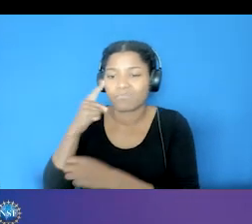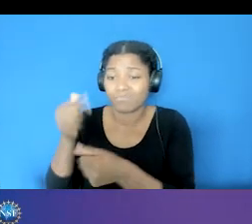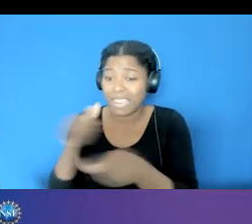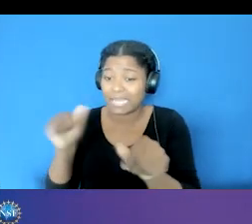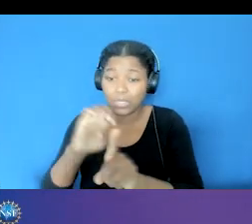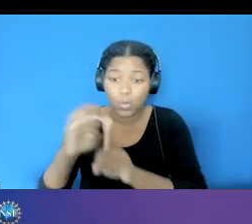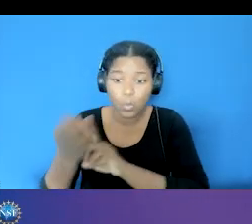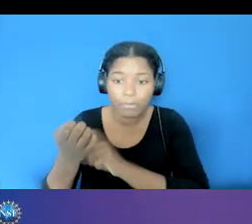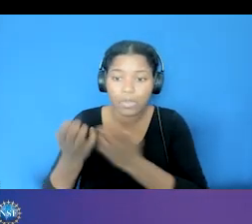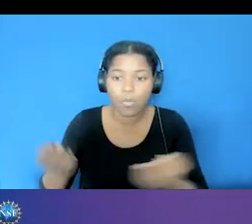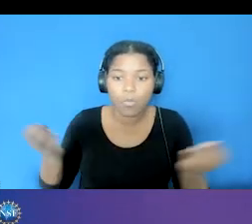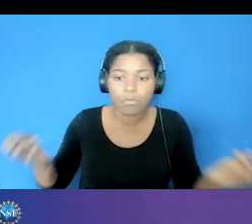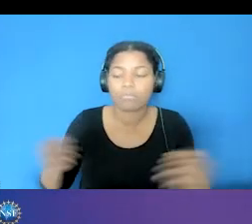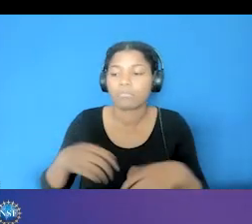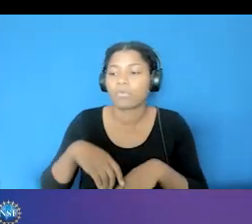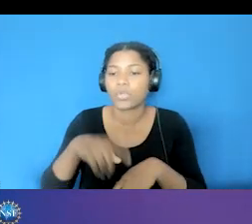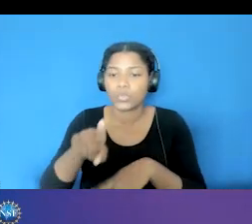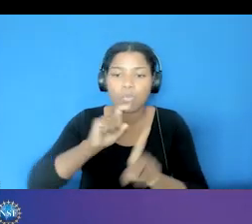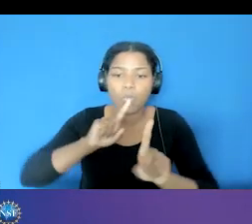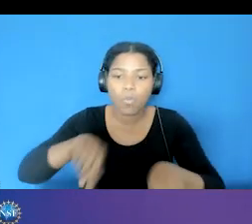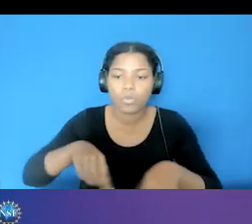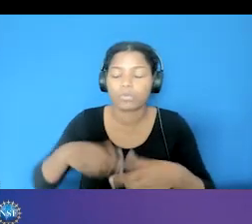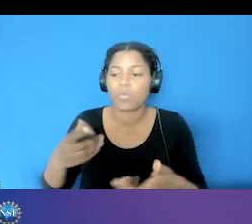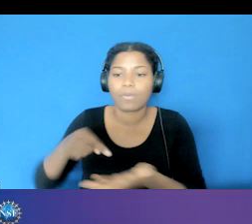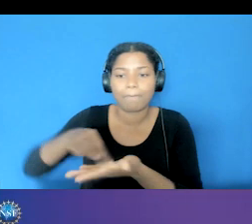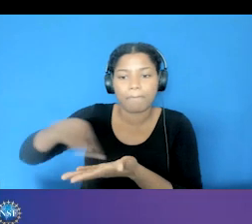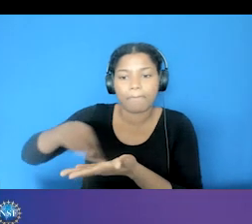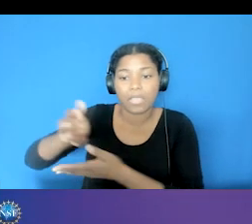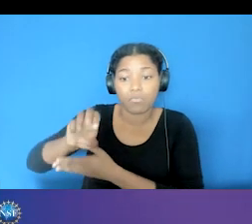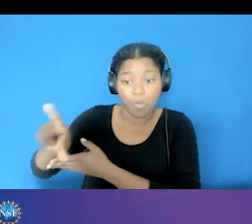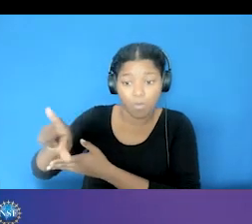You want to make sure that recent payroll has been drawn down so that, again,